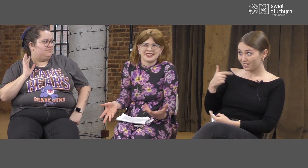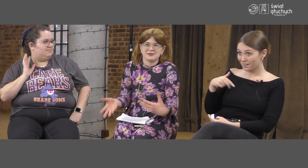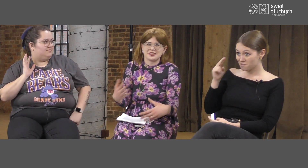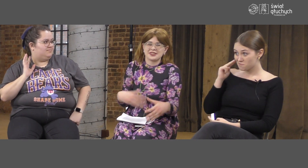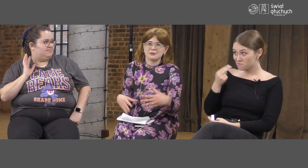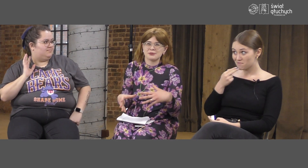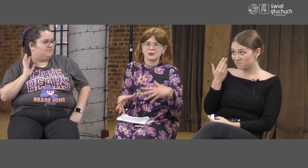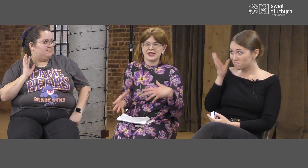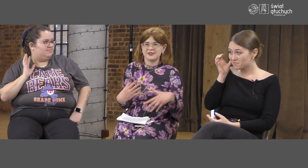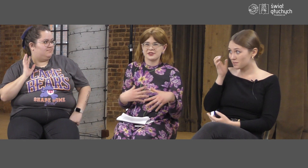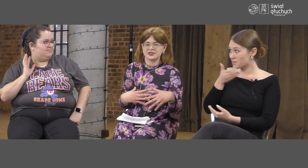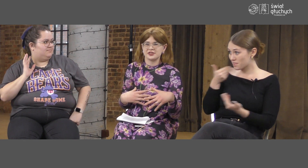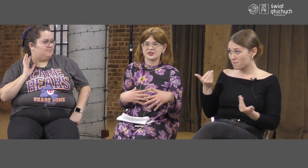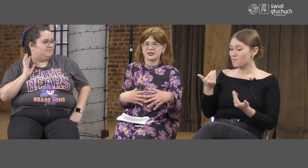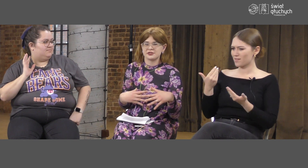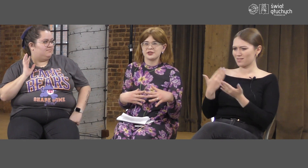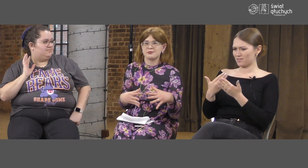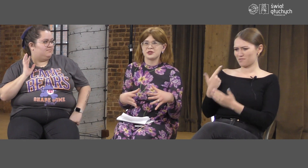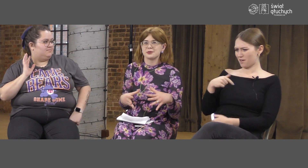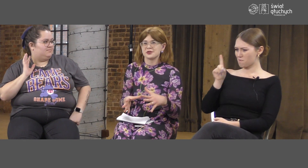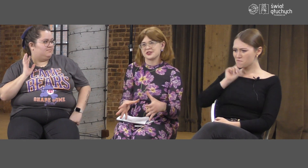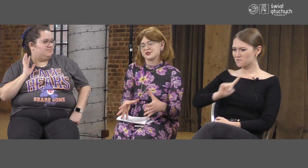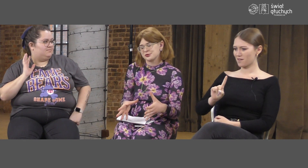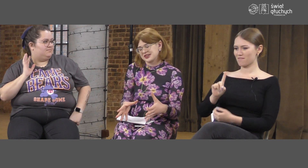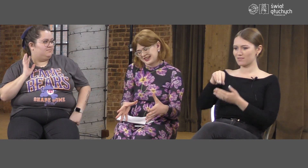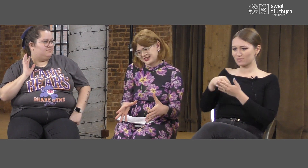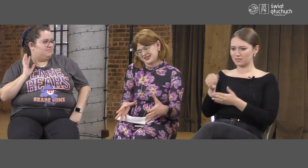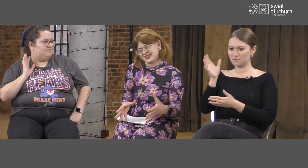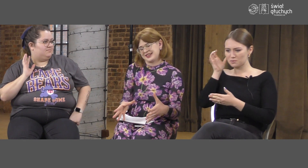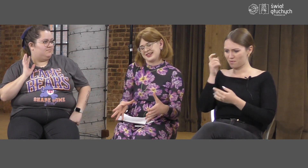So why should I pretend that it’s not noticeable?